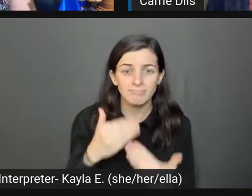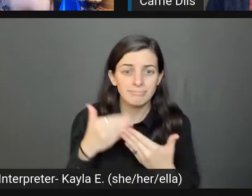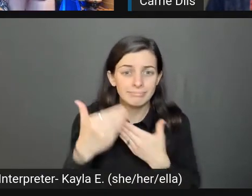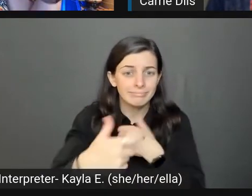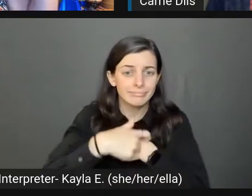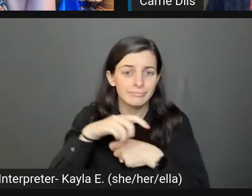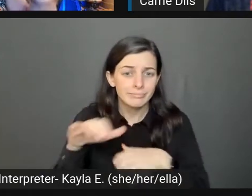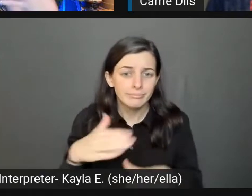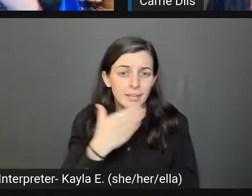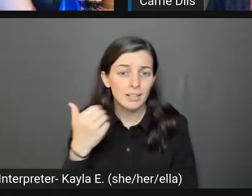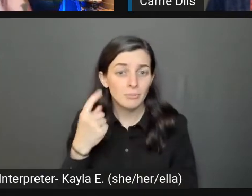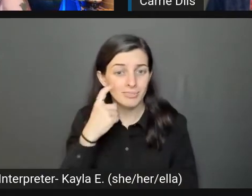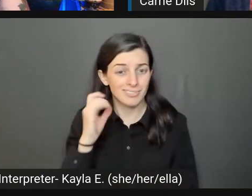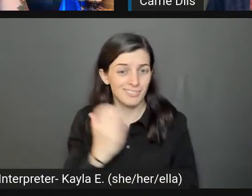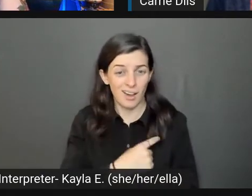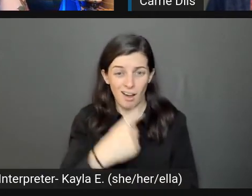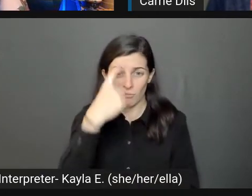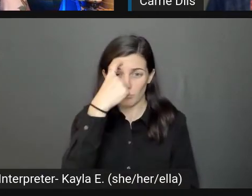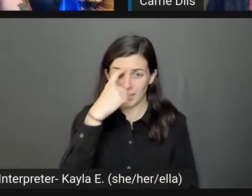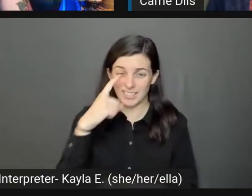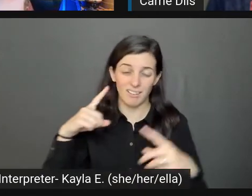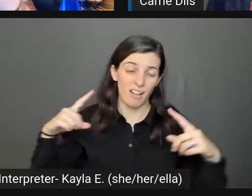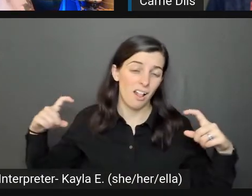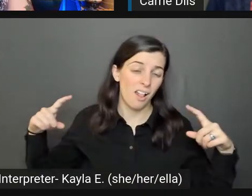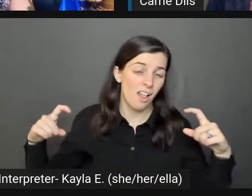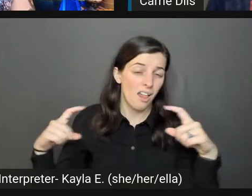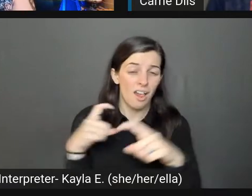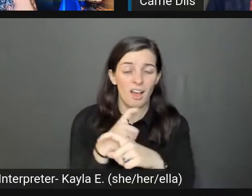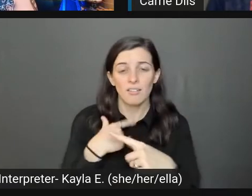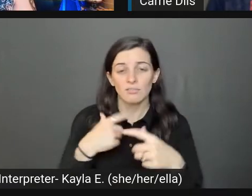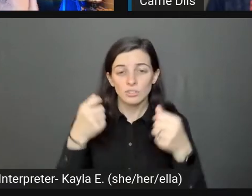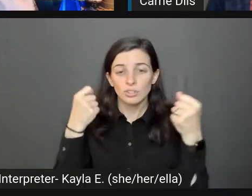Because our brains are very complex and there's so much memory going on in there.